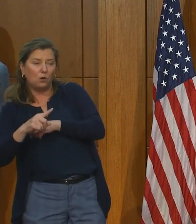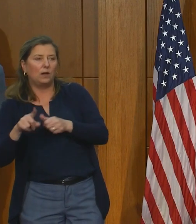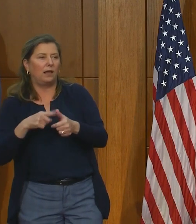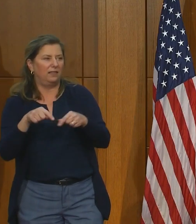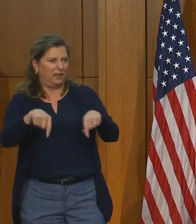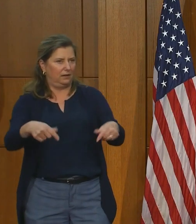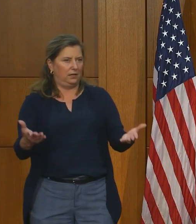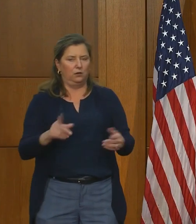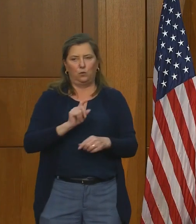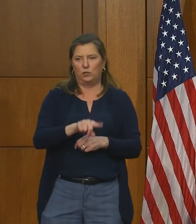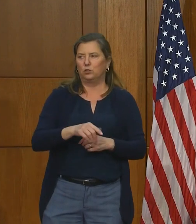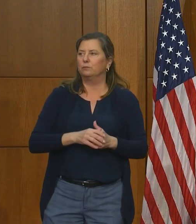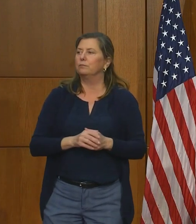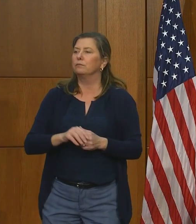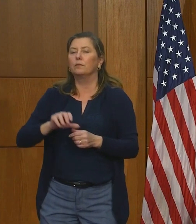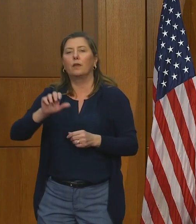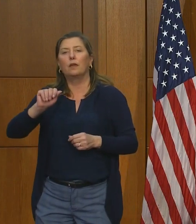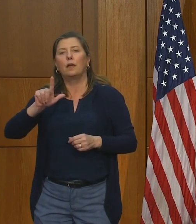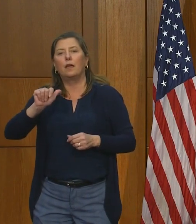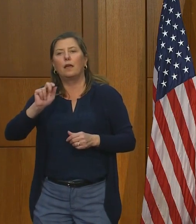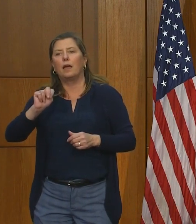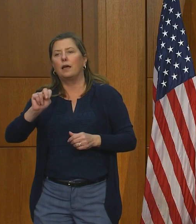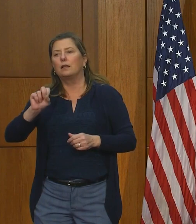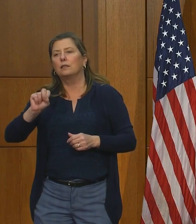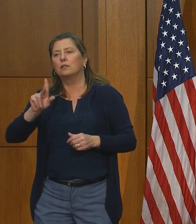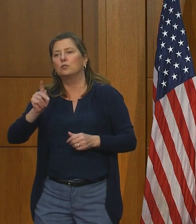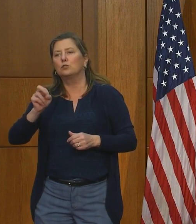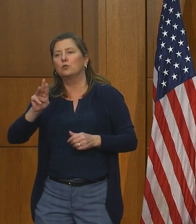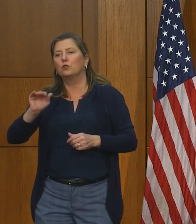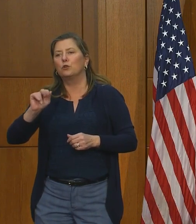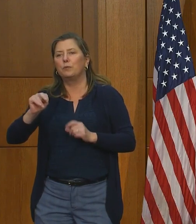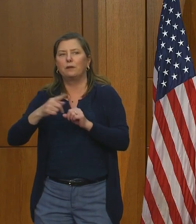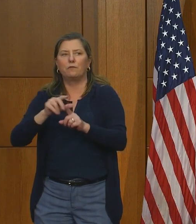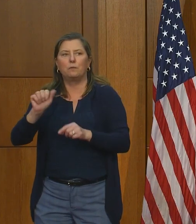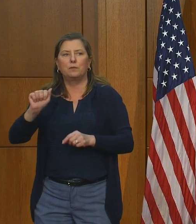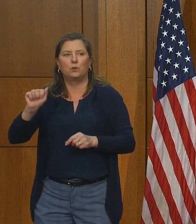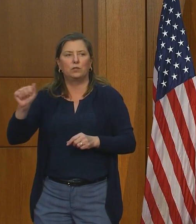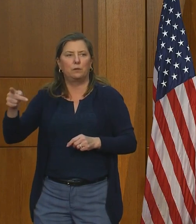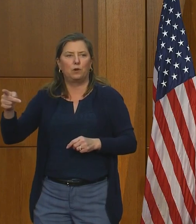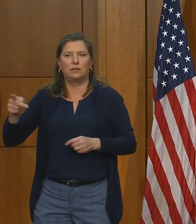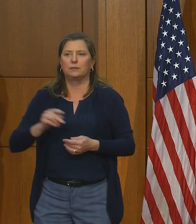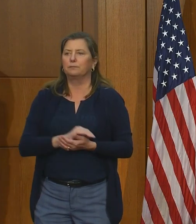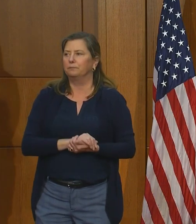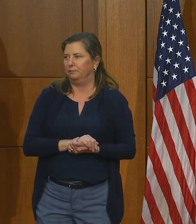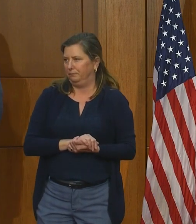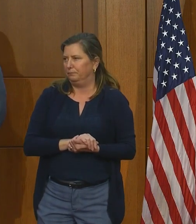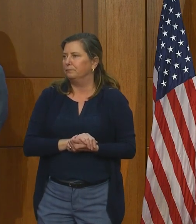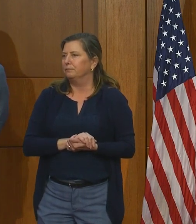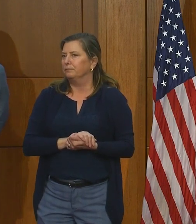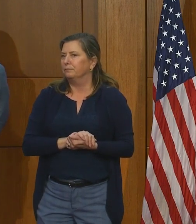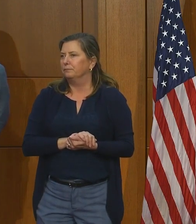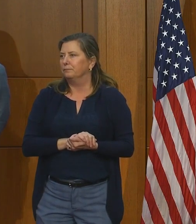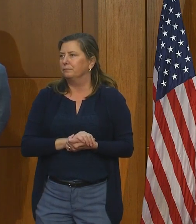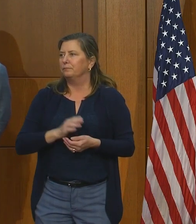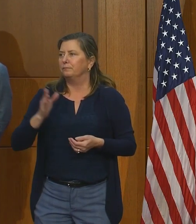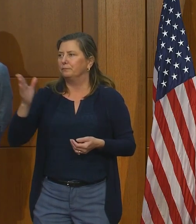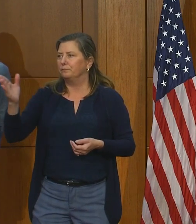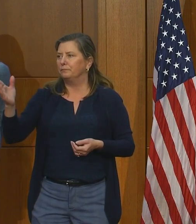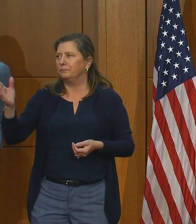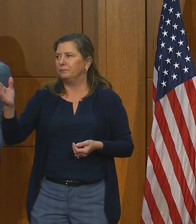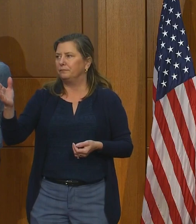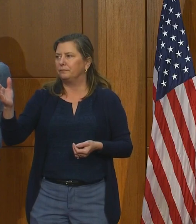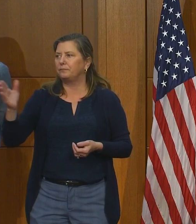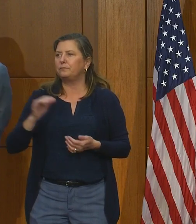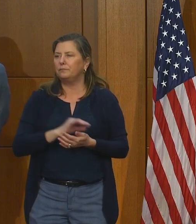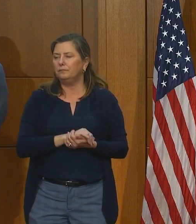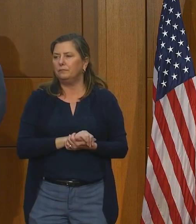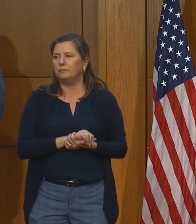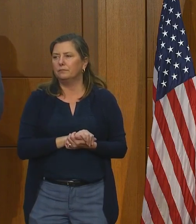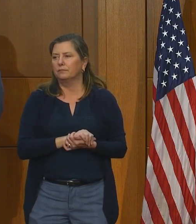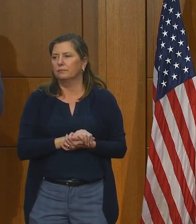BACK TO OUR BEACHES. FROM ALAN